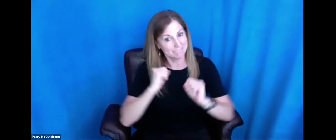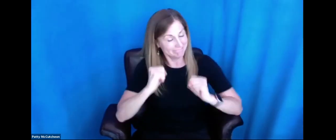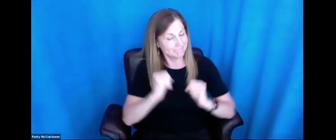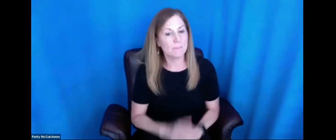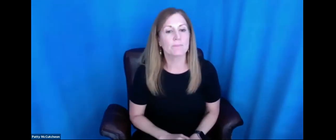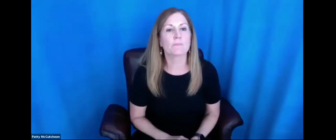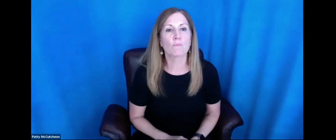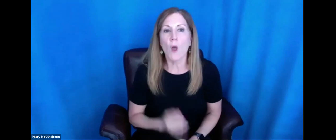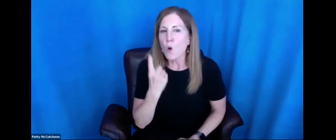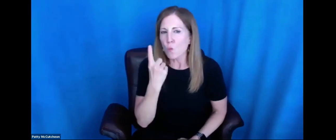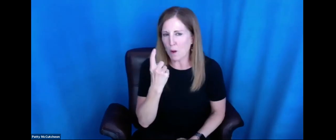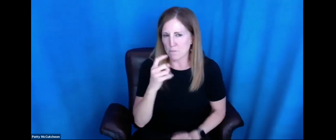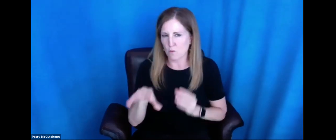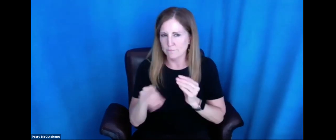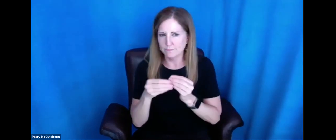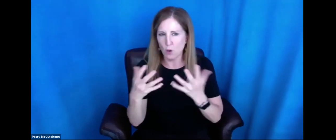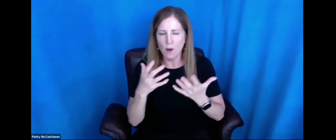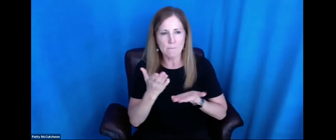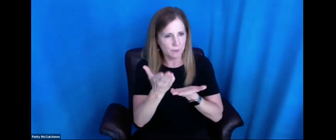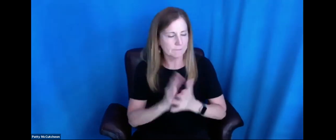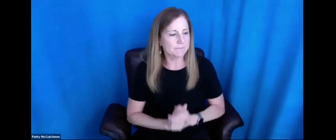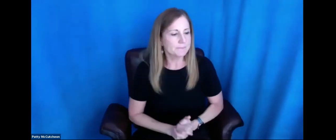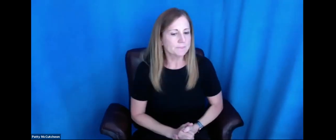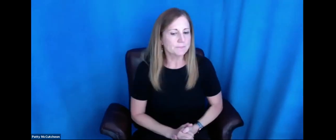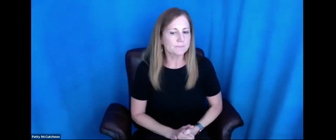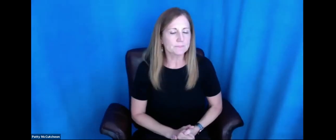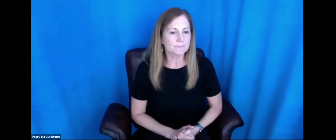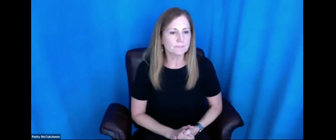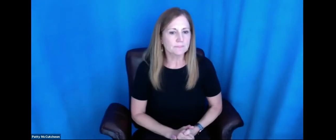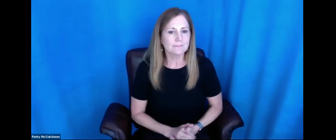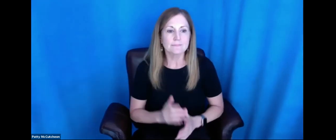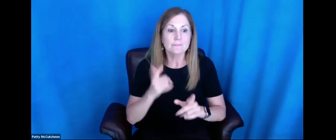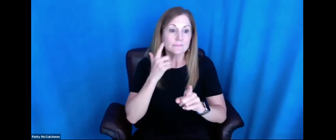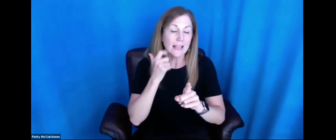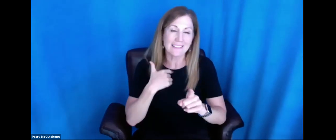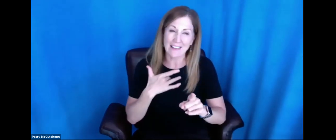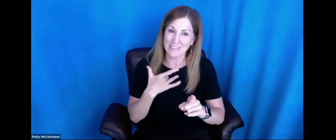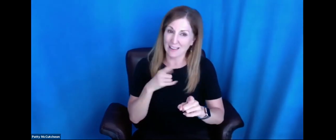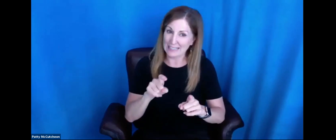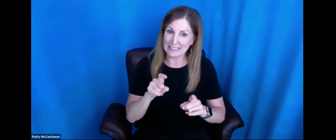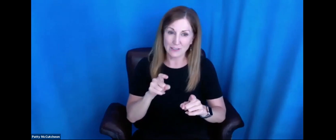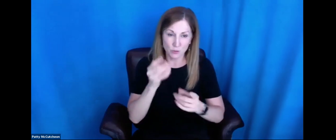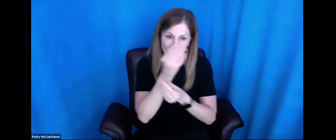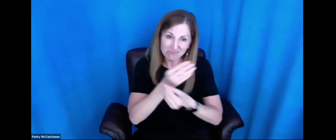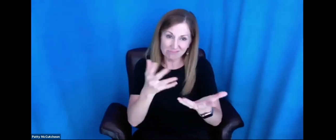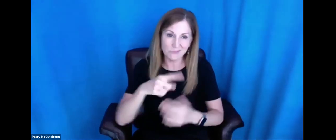One other issue that I wanted to bring up, because I think I owe it to you and our office owes it to you.